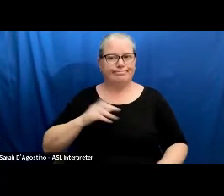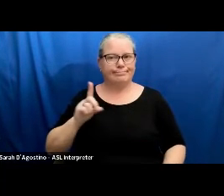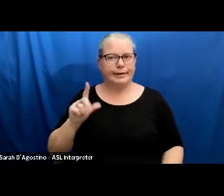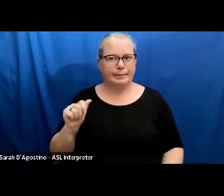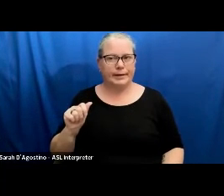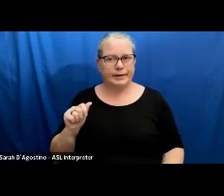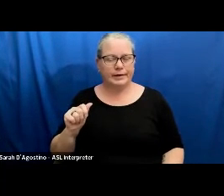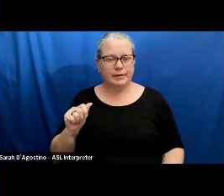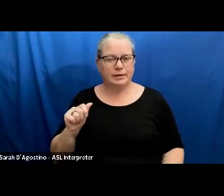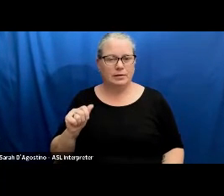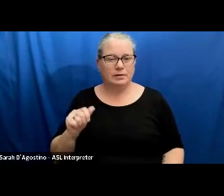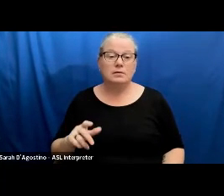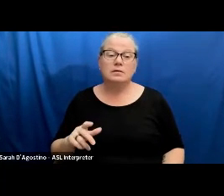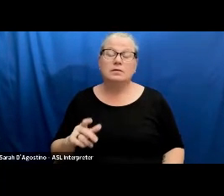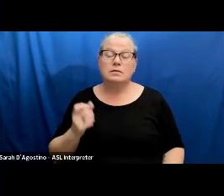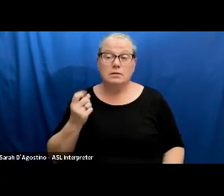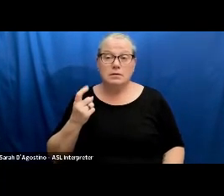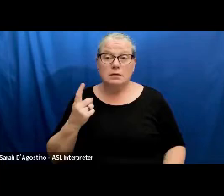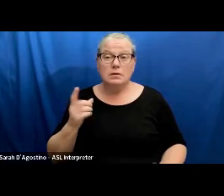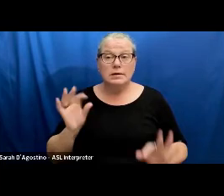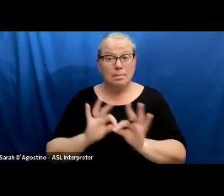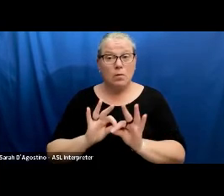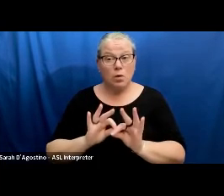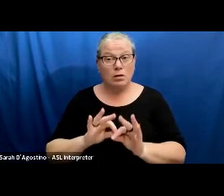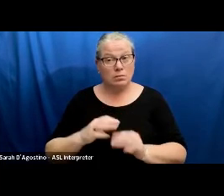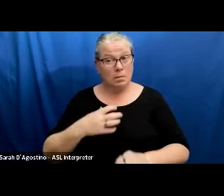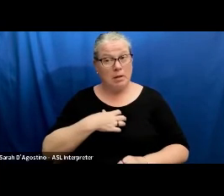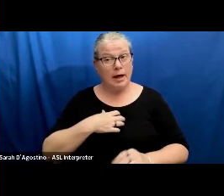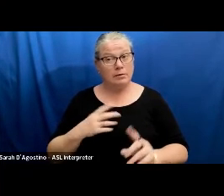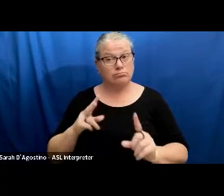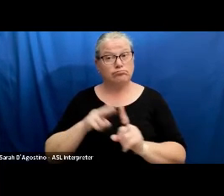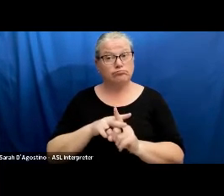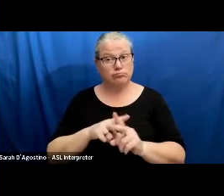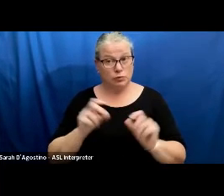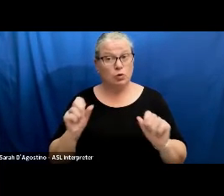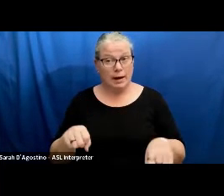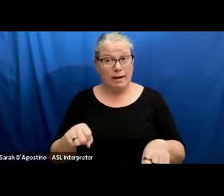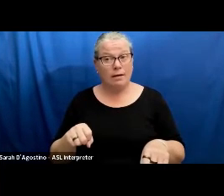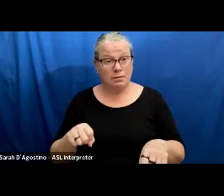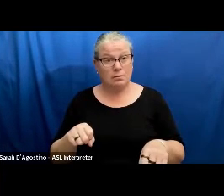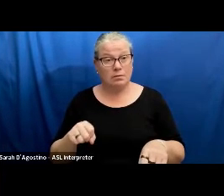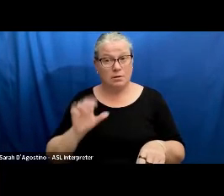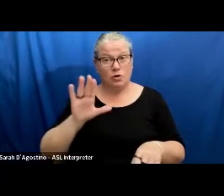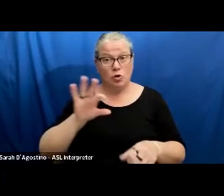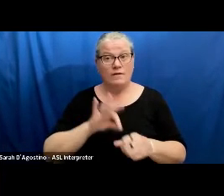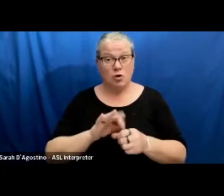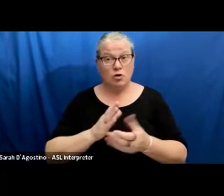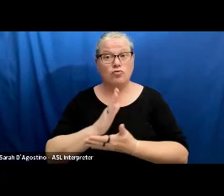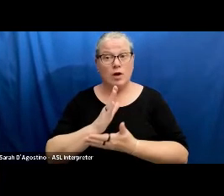have the right to file a complaint if your voting rights were violated and know what your options